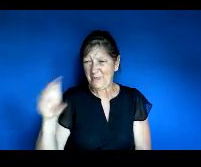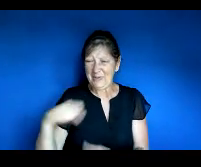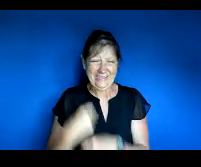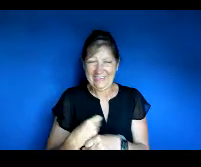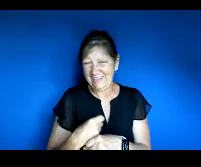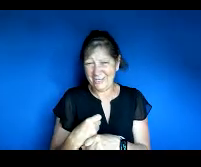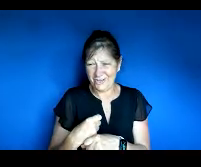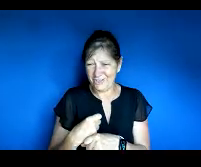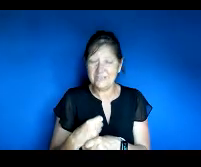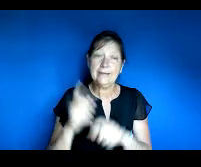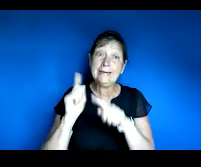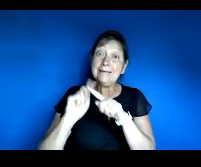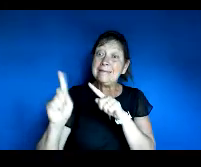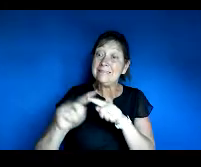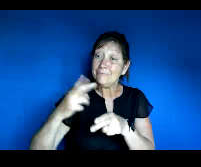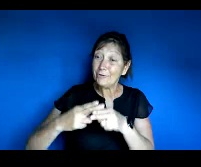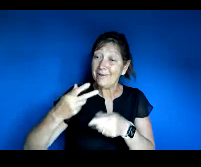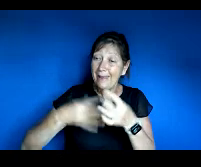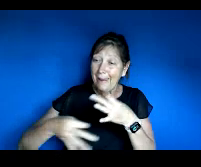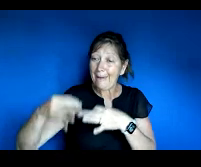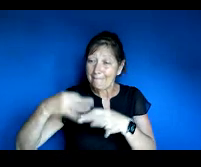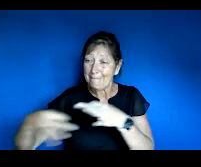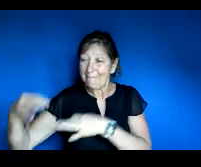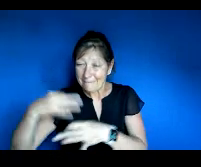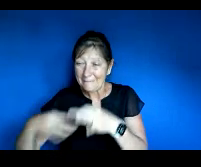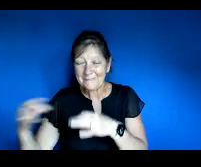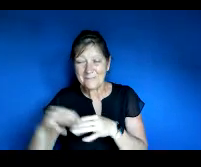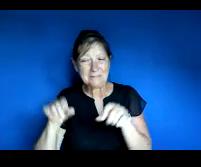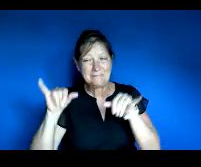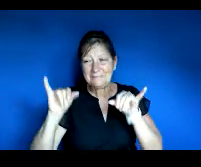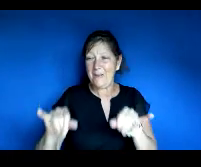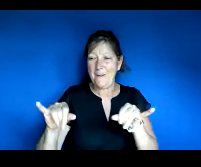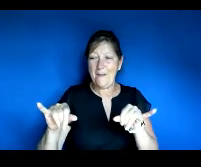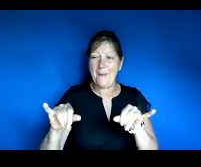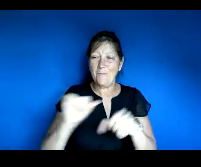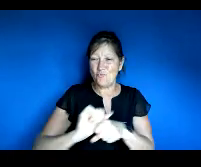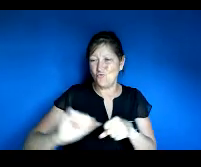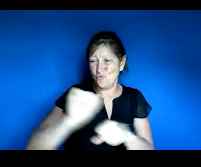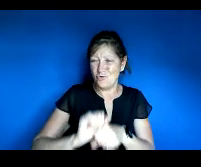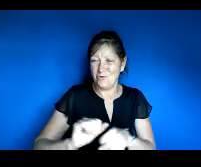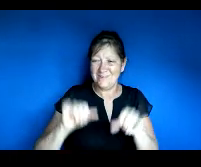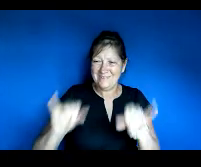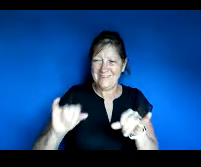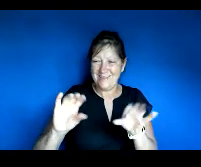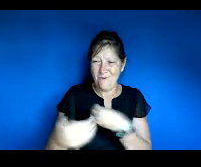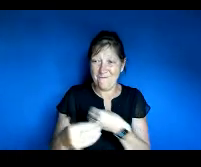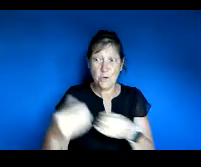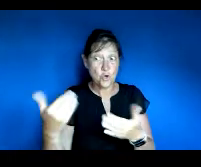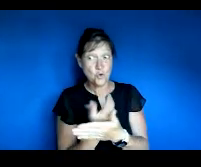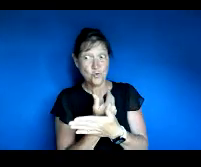it's gone by different names during that period. But we're kind of entering this exciting new chapter as an office.